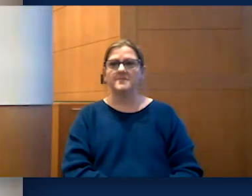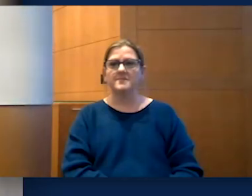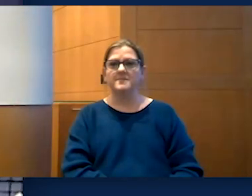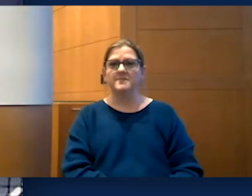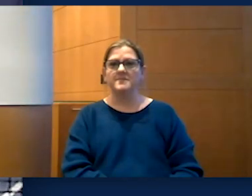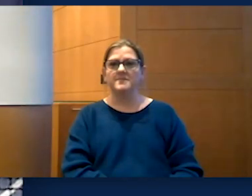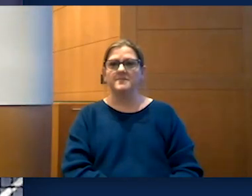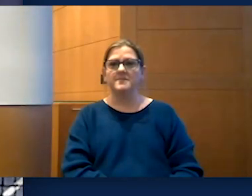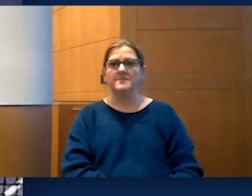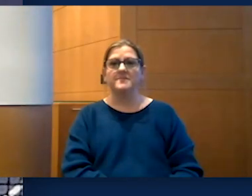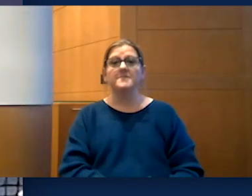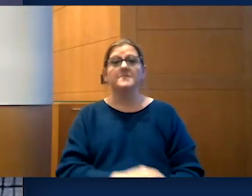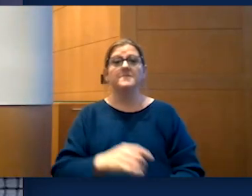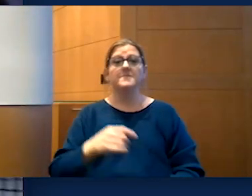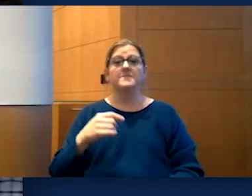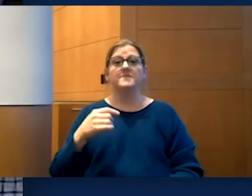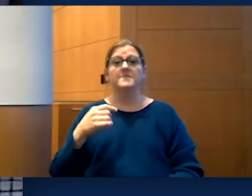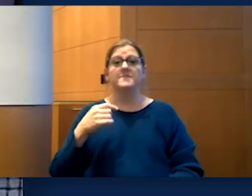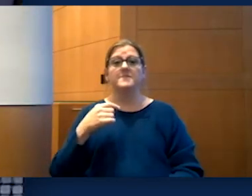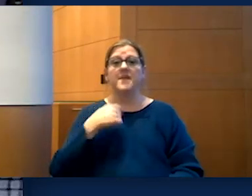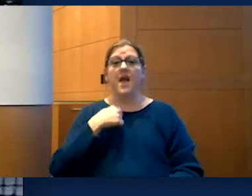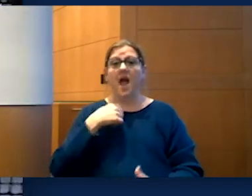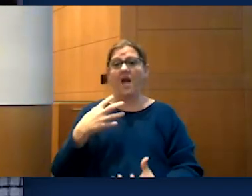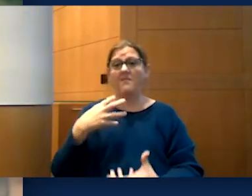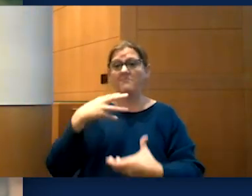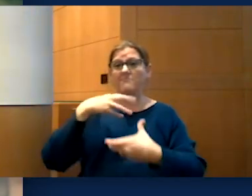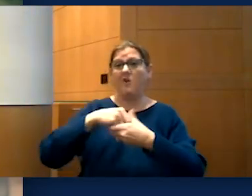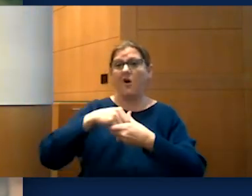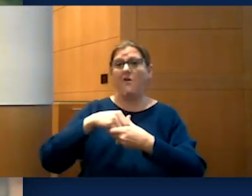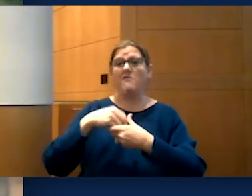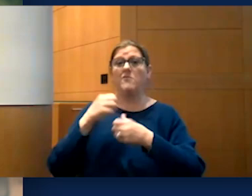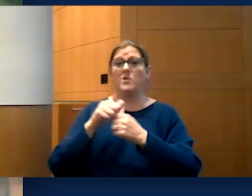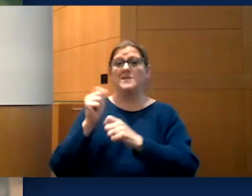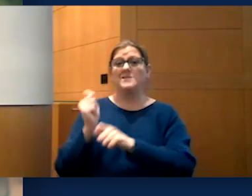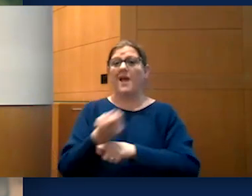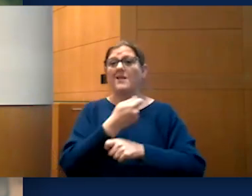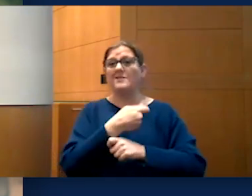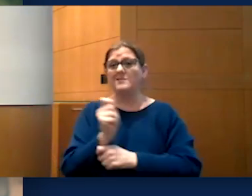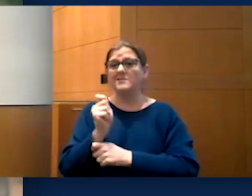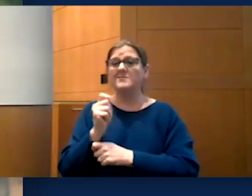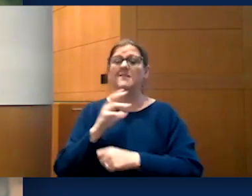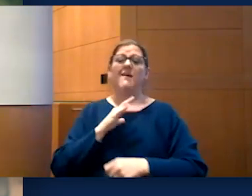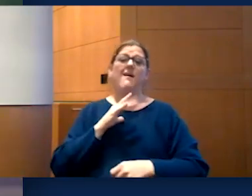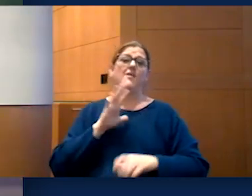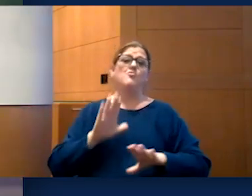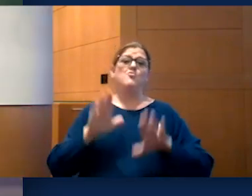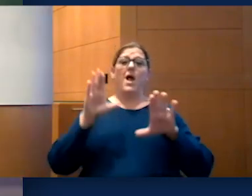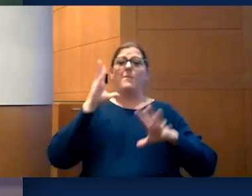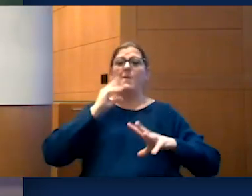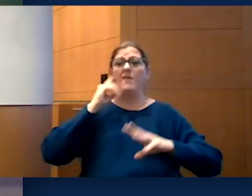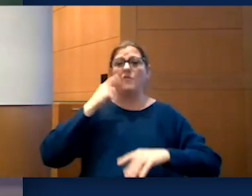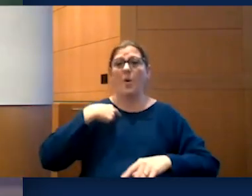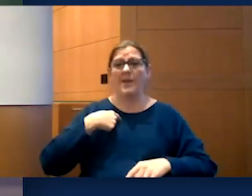I’ve been participating in Tennis and its been a great experience for me.